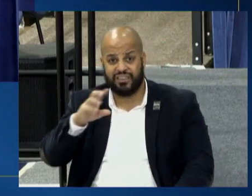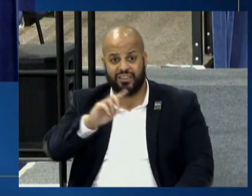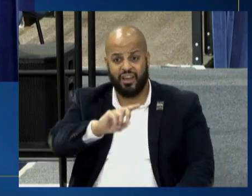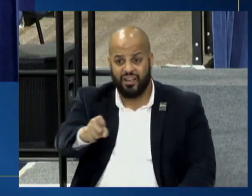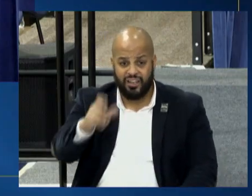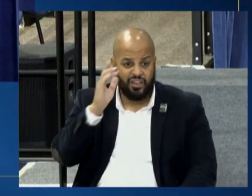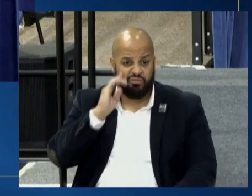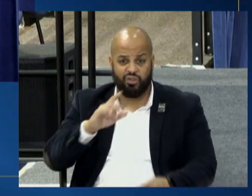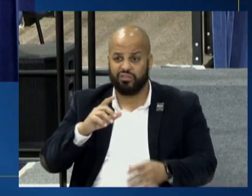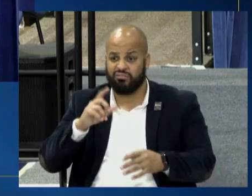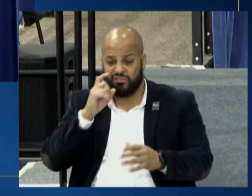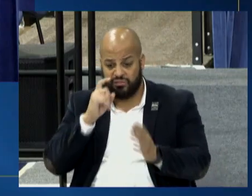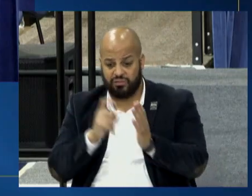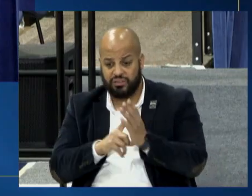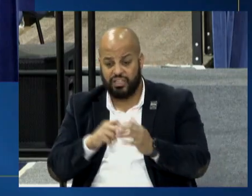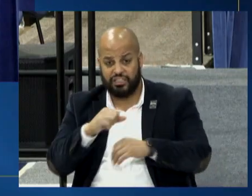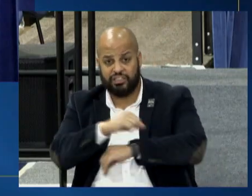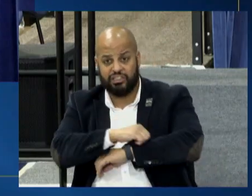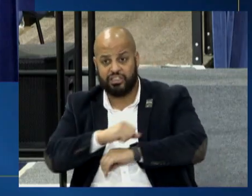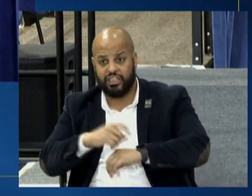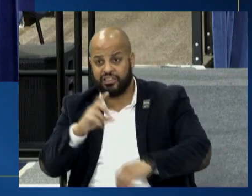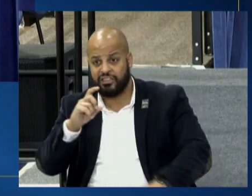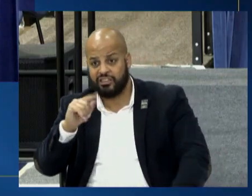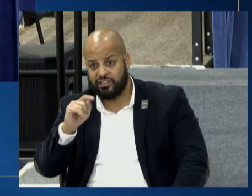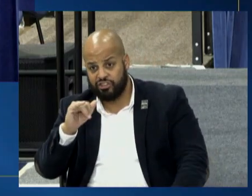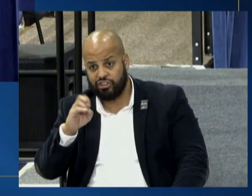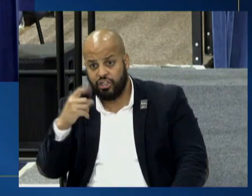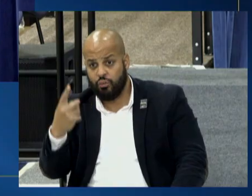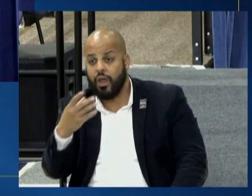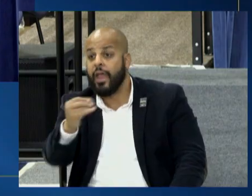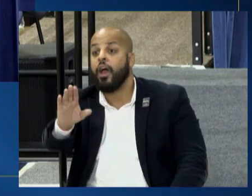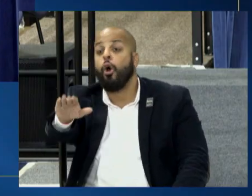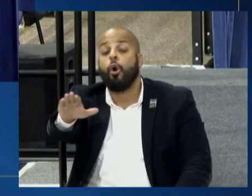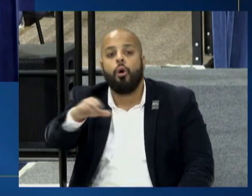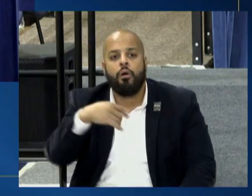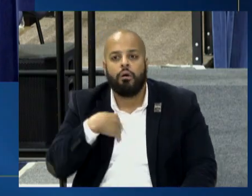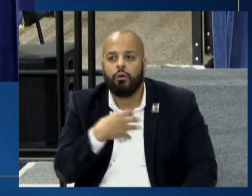and by the way, we want to make it available to patients to use at home,